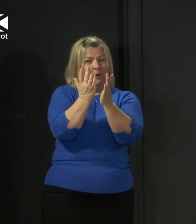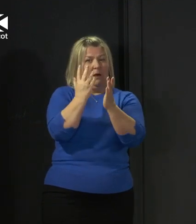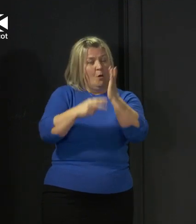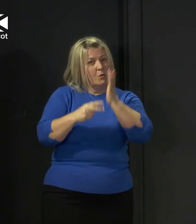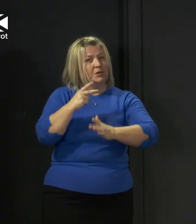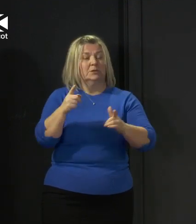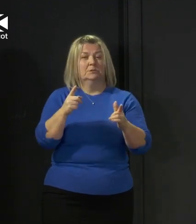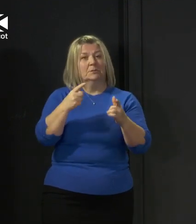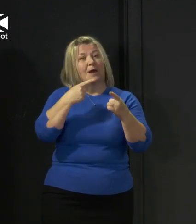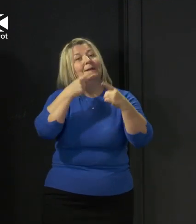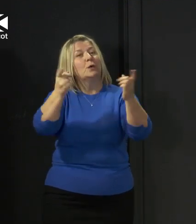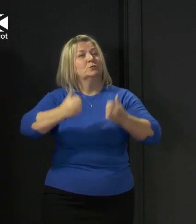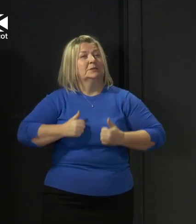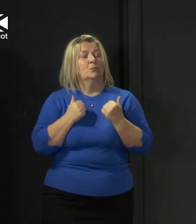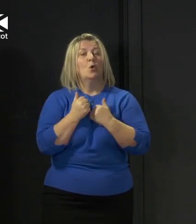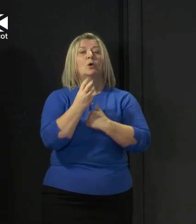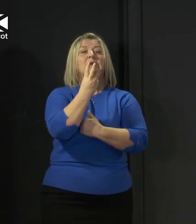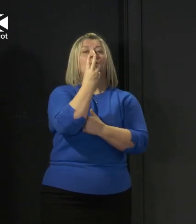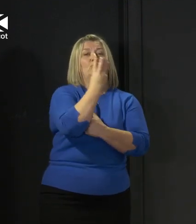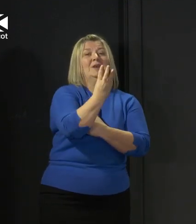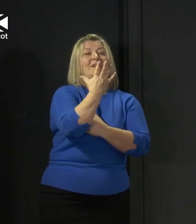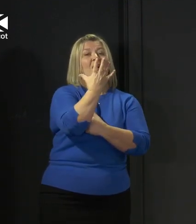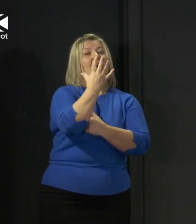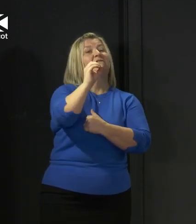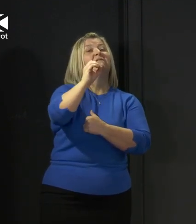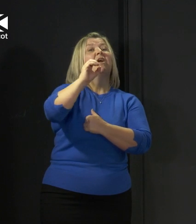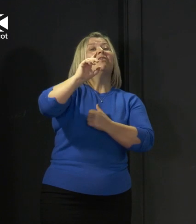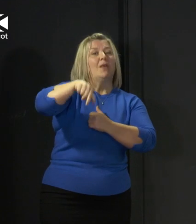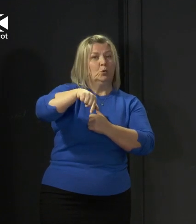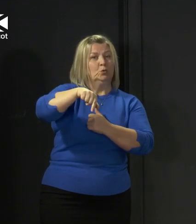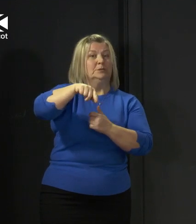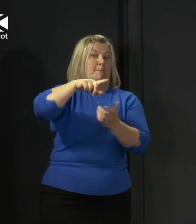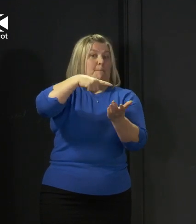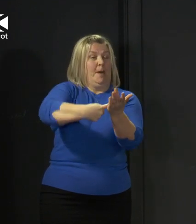350,000 pounds of extra funding for the Wheatley group to provide eight and a